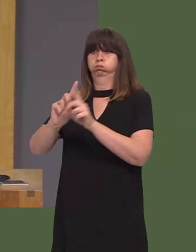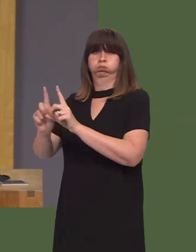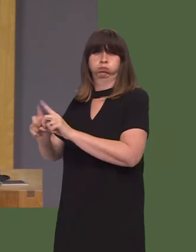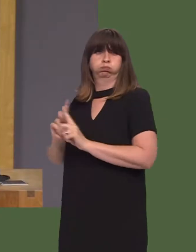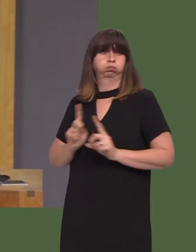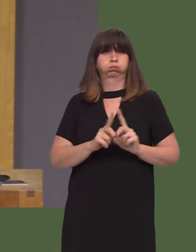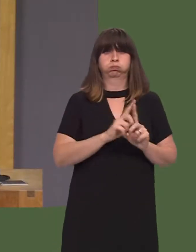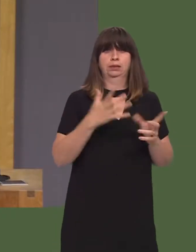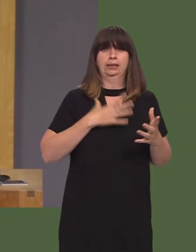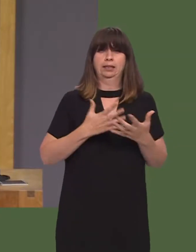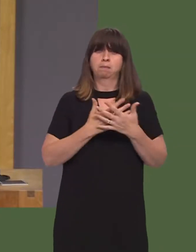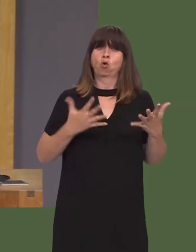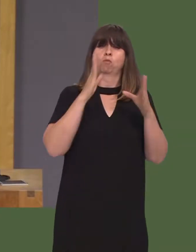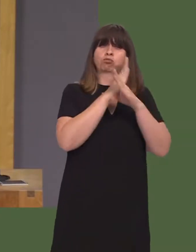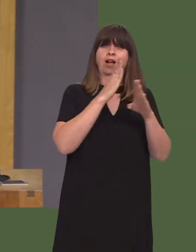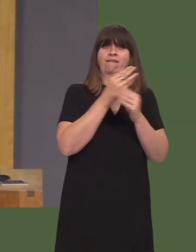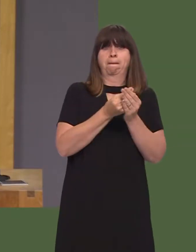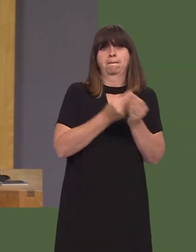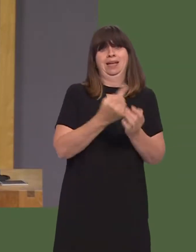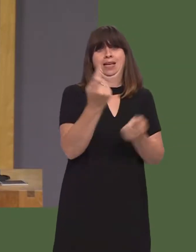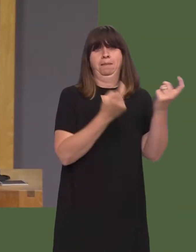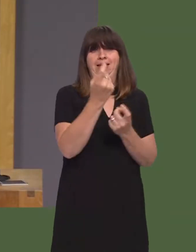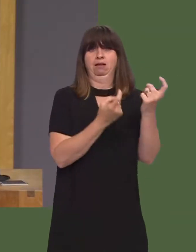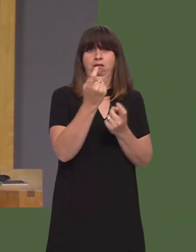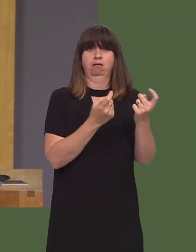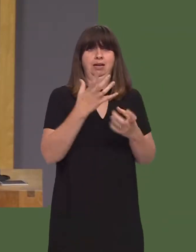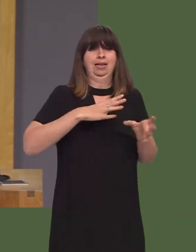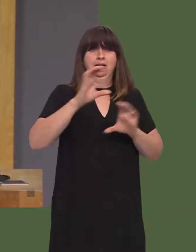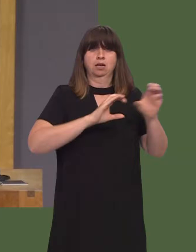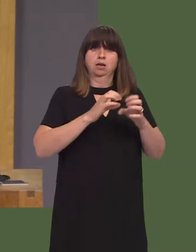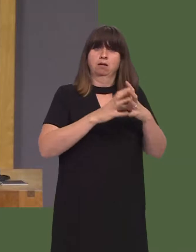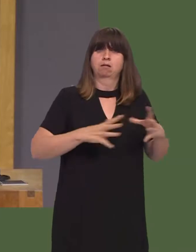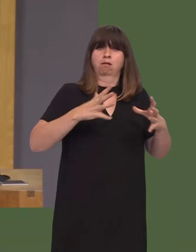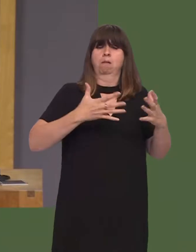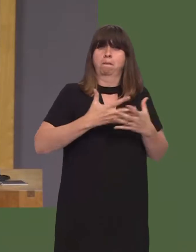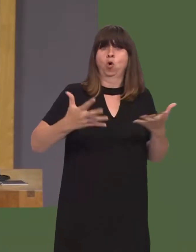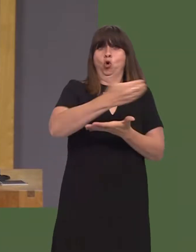We do need to get more private capital into Wales, to generate more wealth to raise the